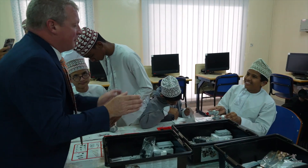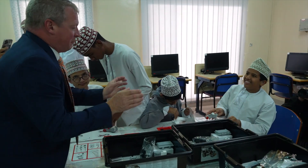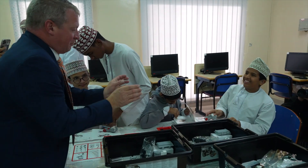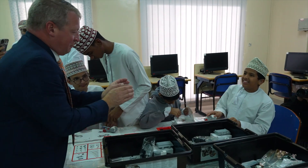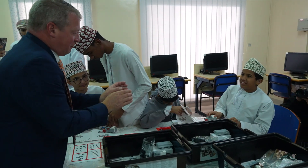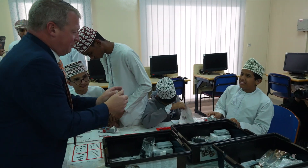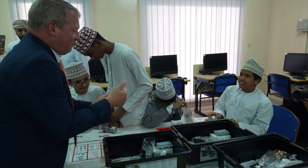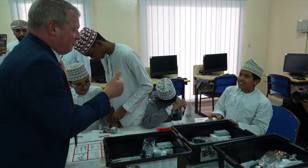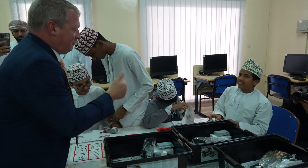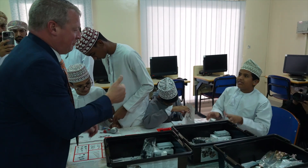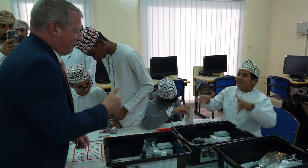So they go together, I see.